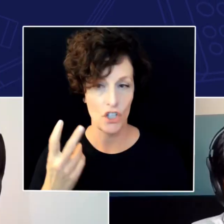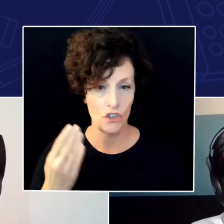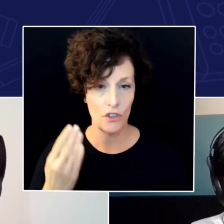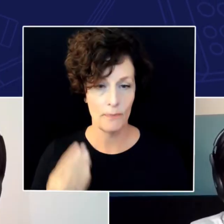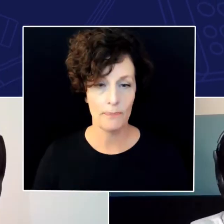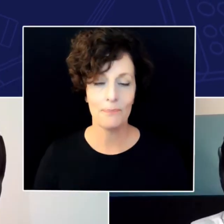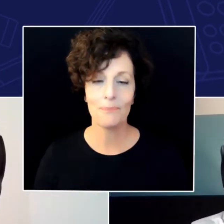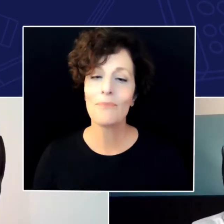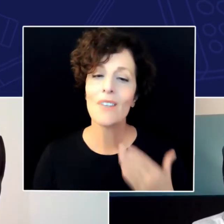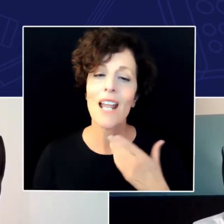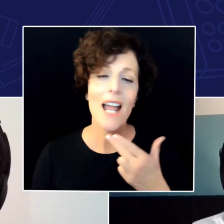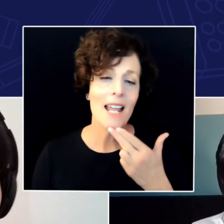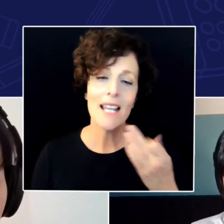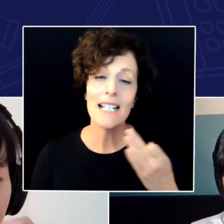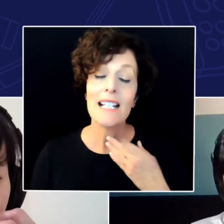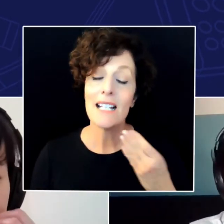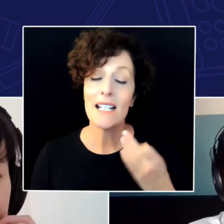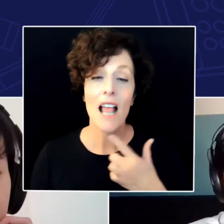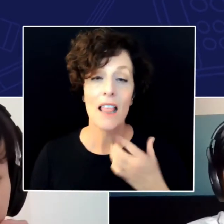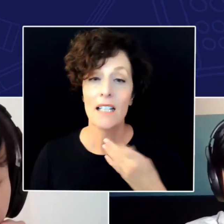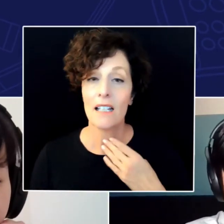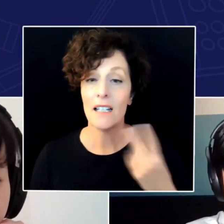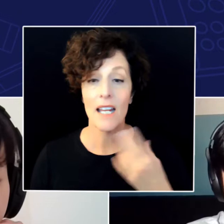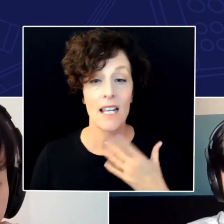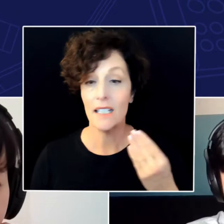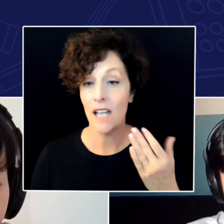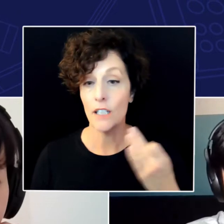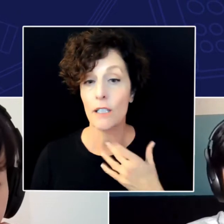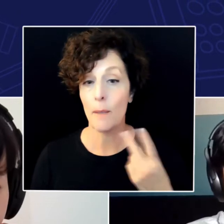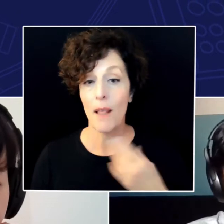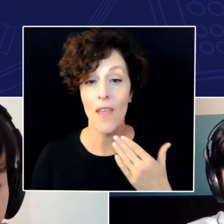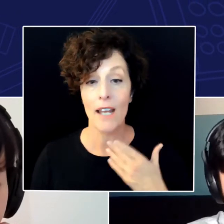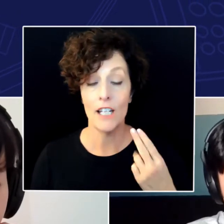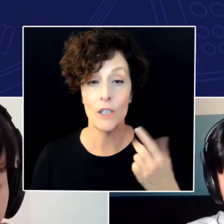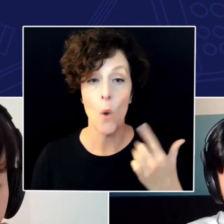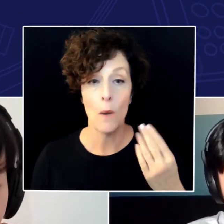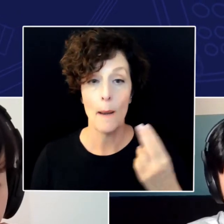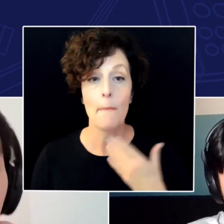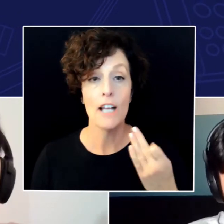[ZAIN:] I guess since listening isn’t something that is one of my strengths